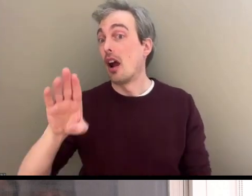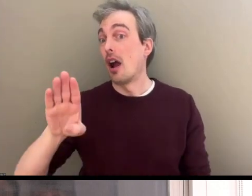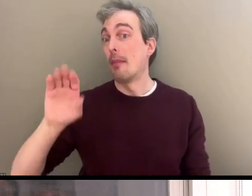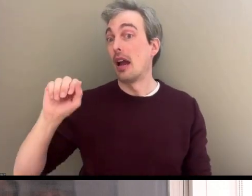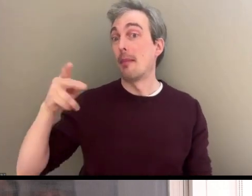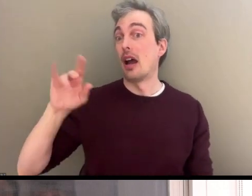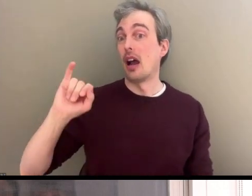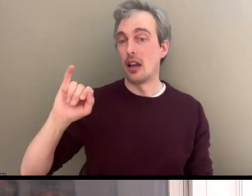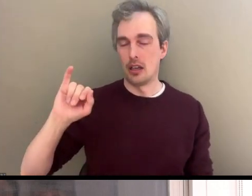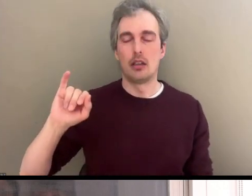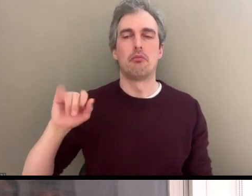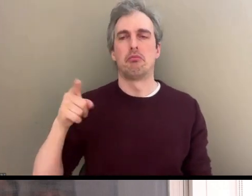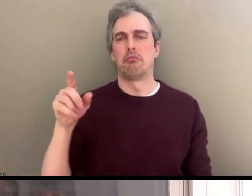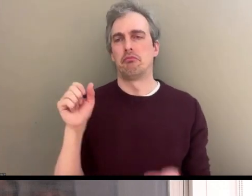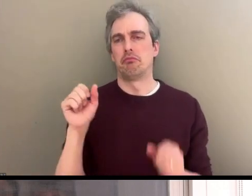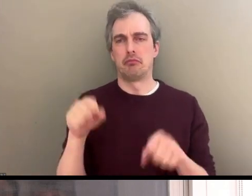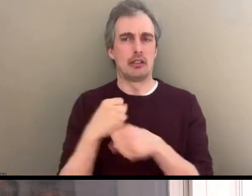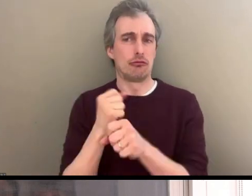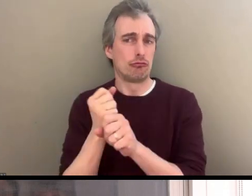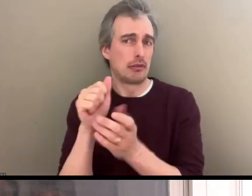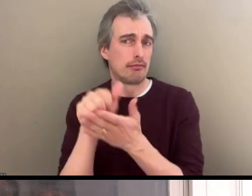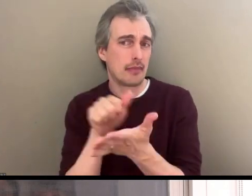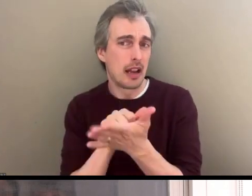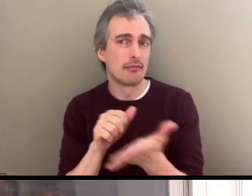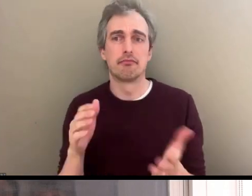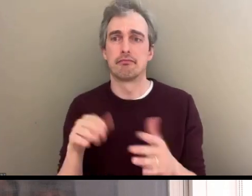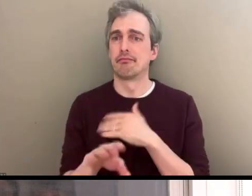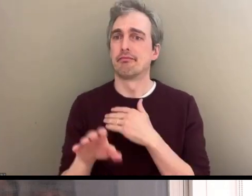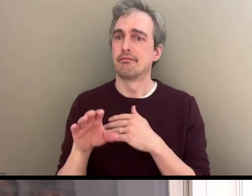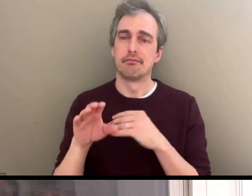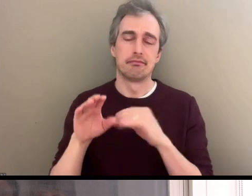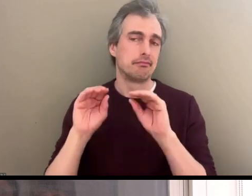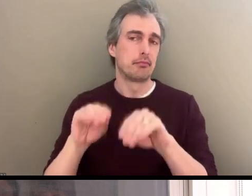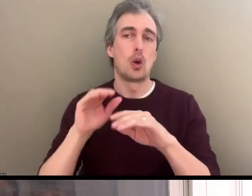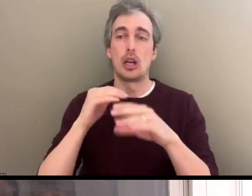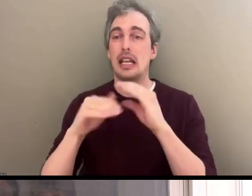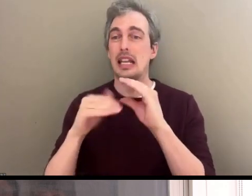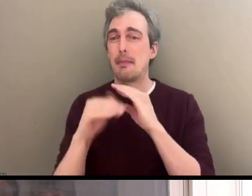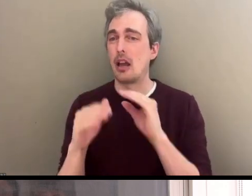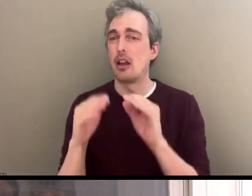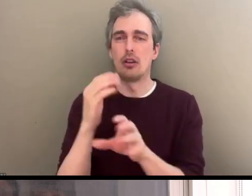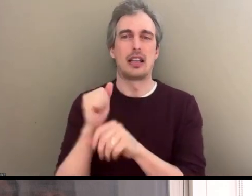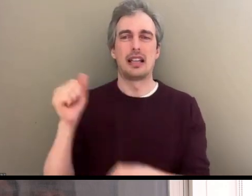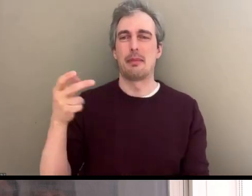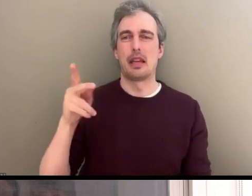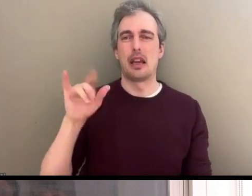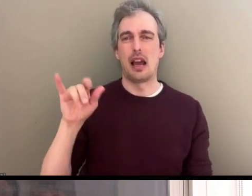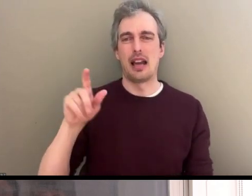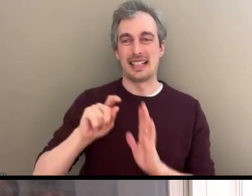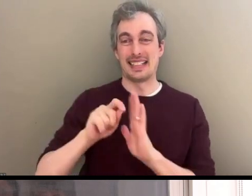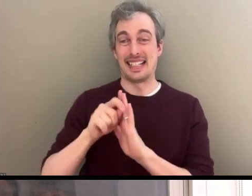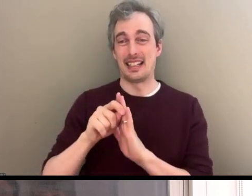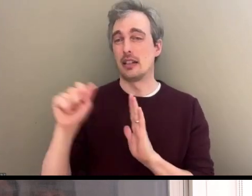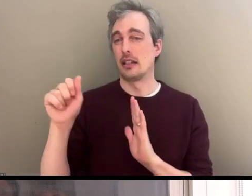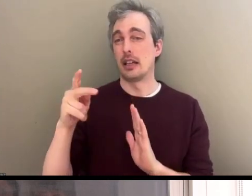you could create an account, enter your email, make an account. You get an API key. The API key is good. You could use that.